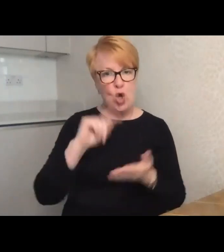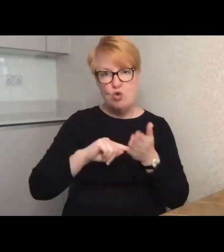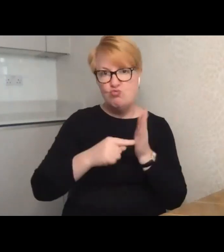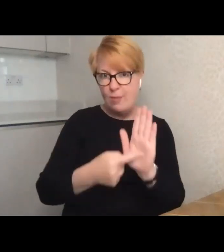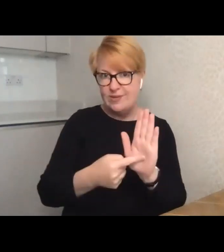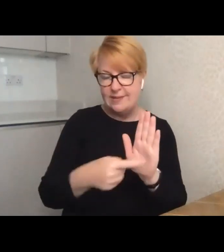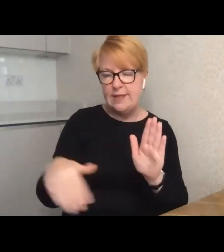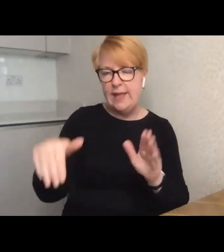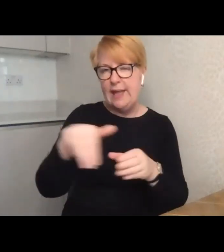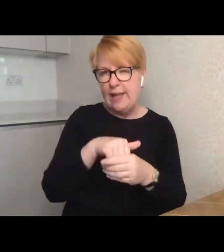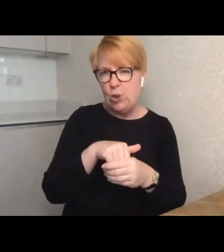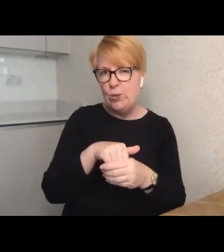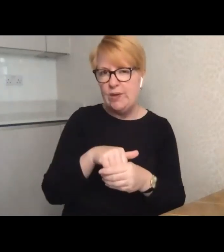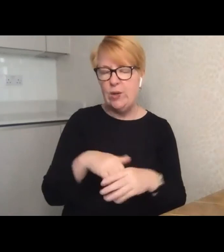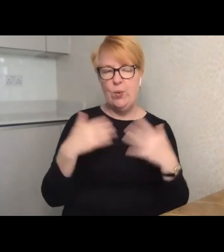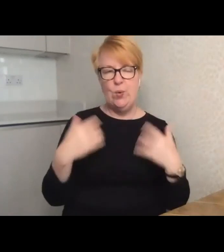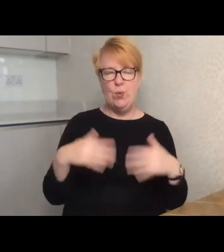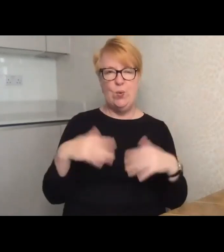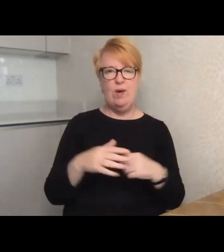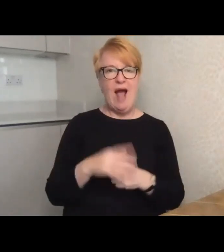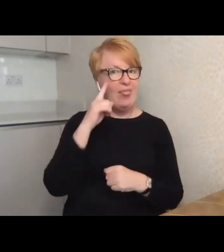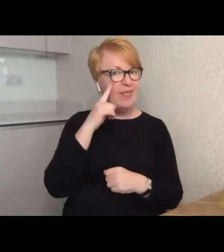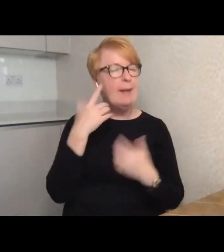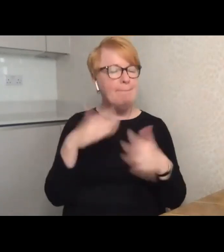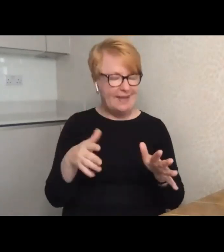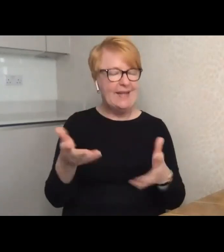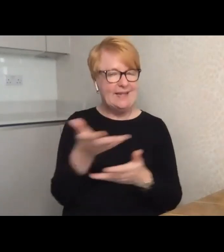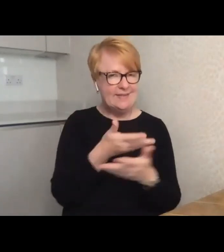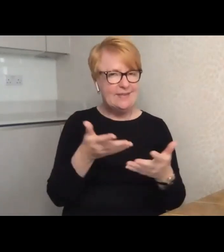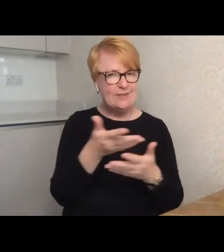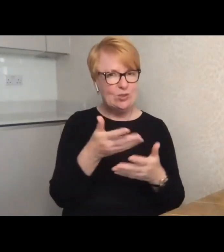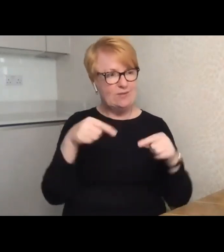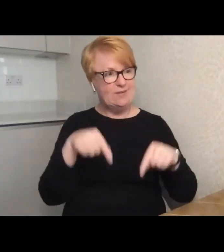I think some of these points were already introduced during the conversation earlier.